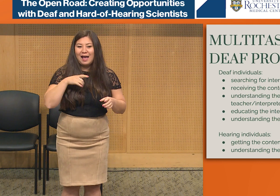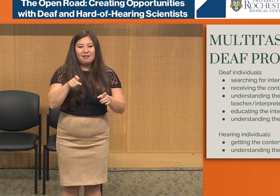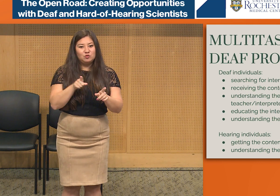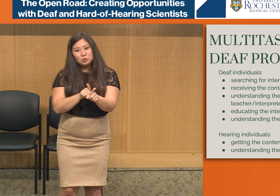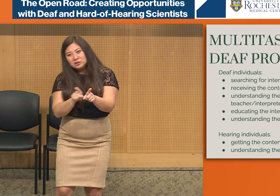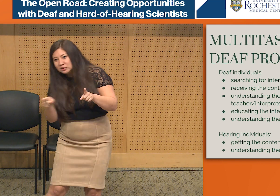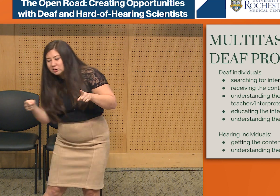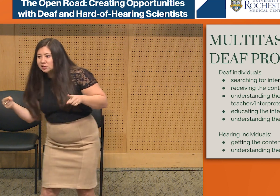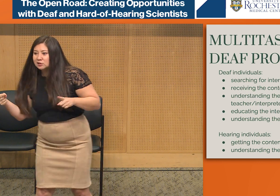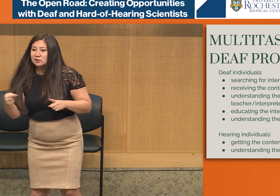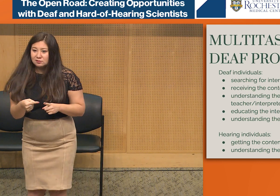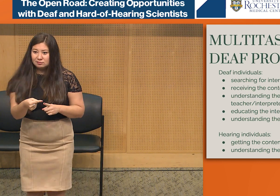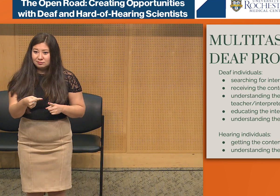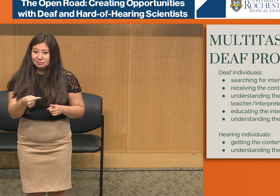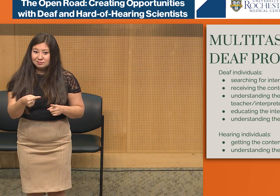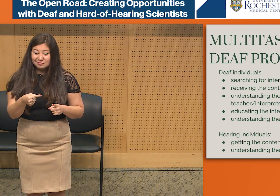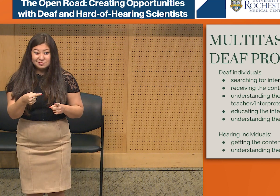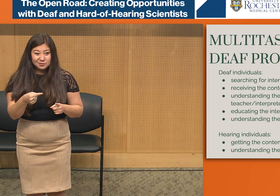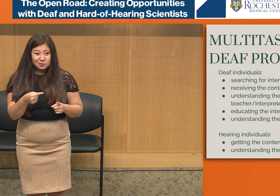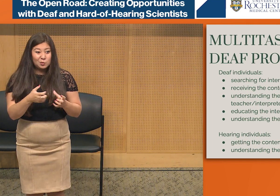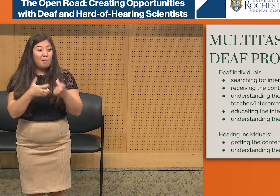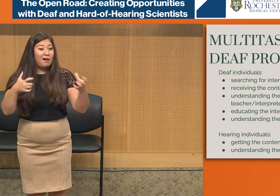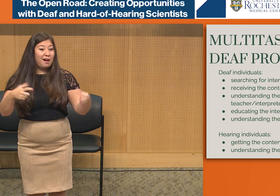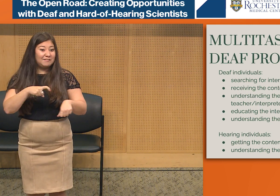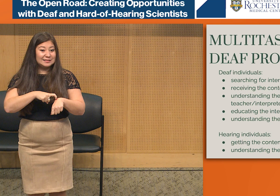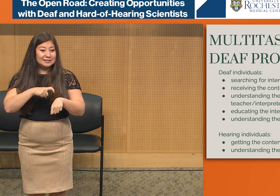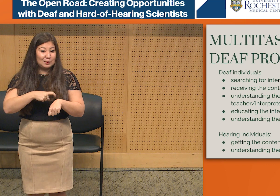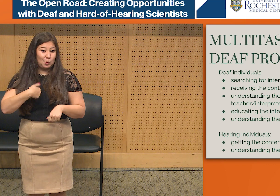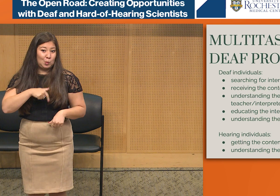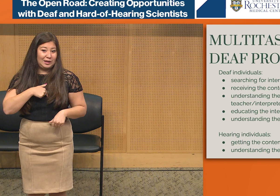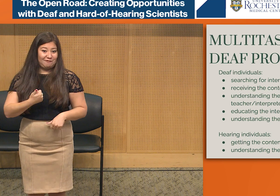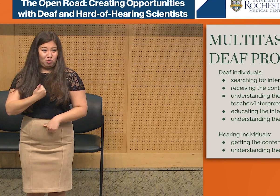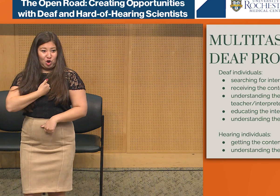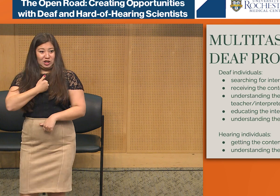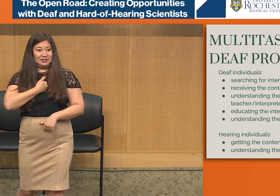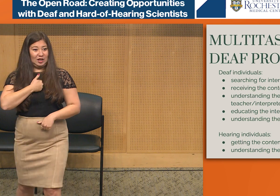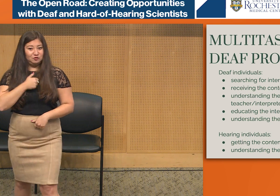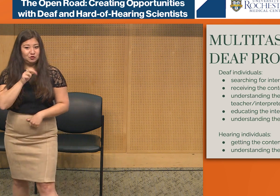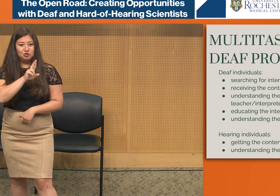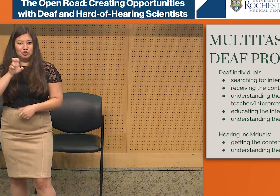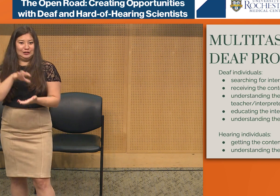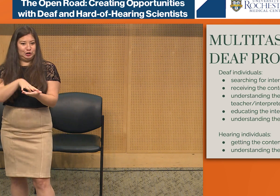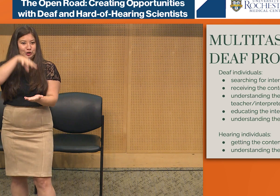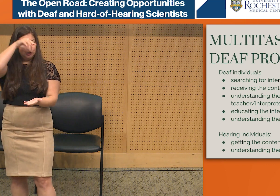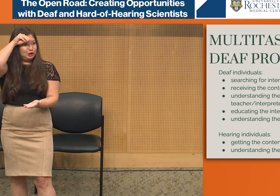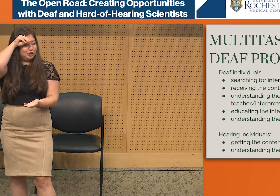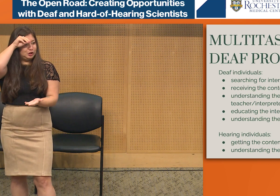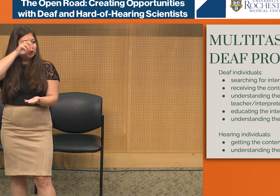So, there is a lot of this sideline work that we're doing